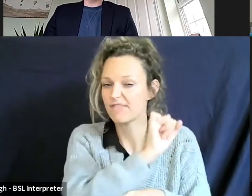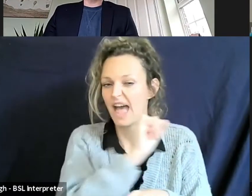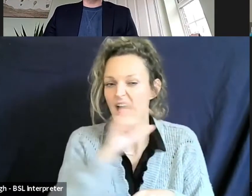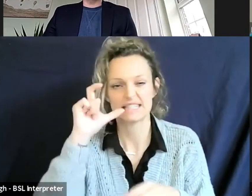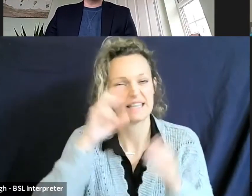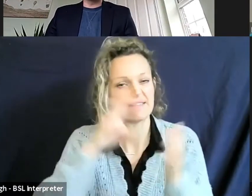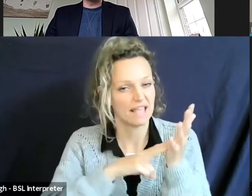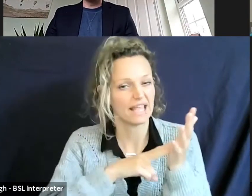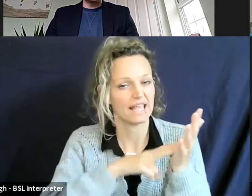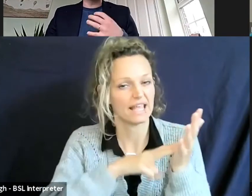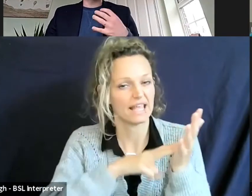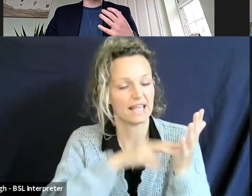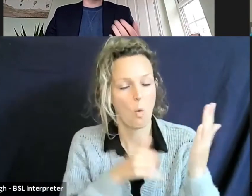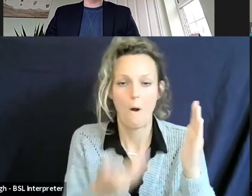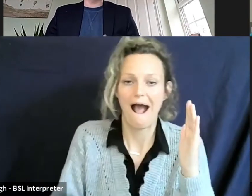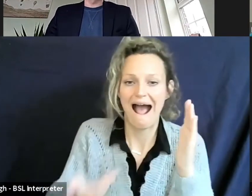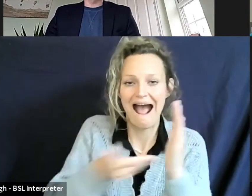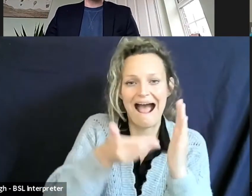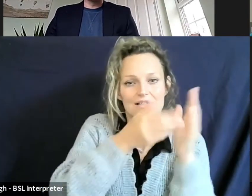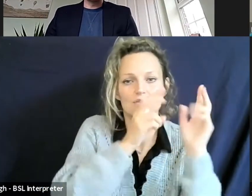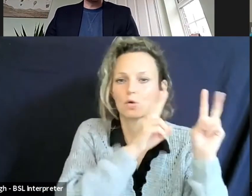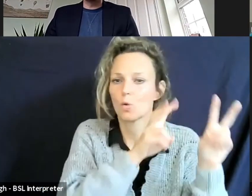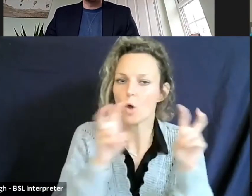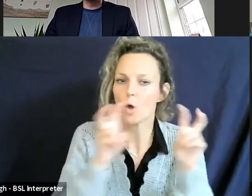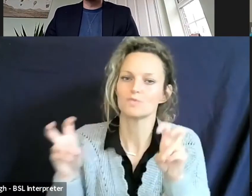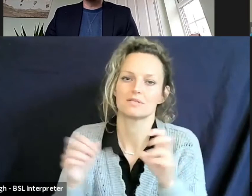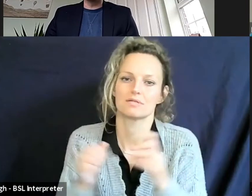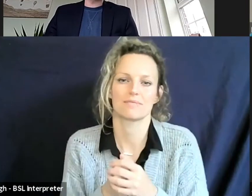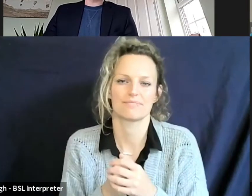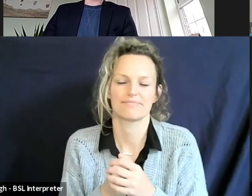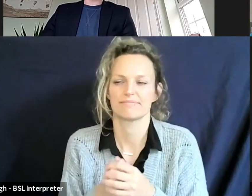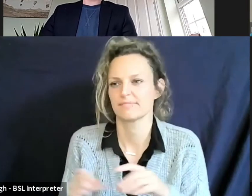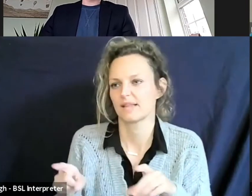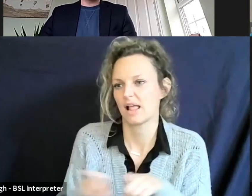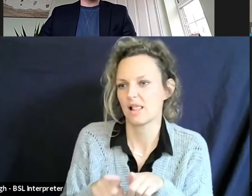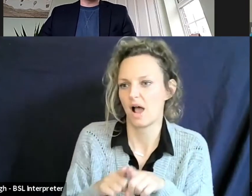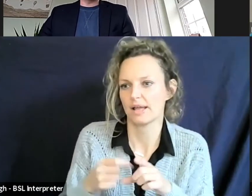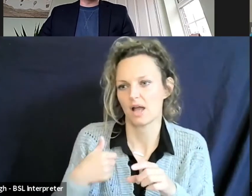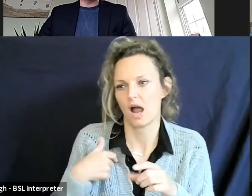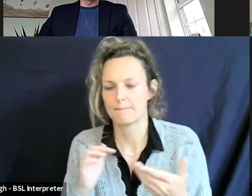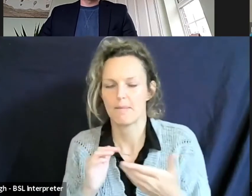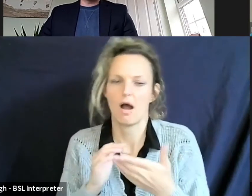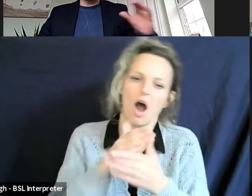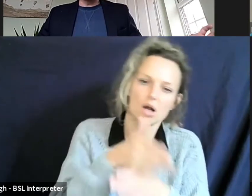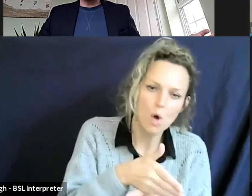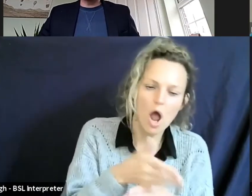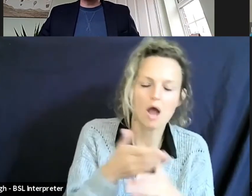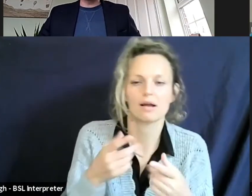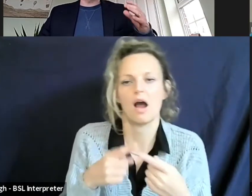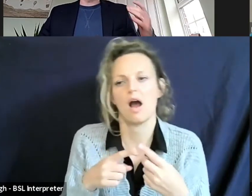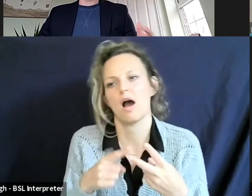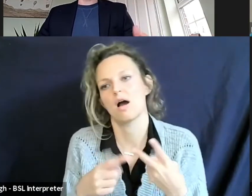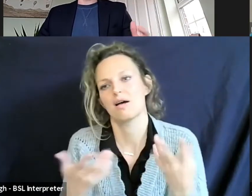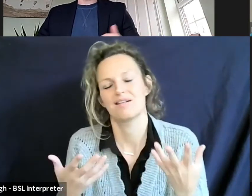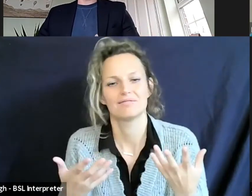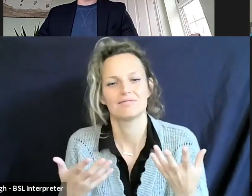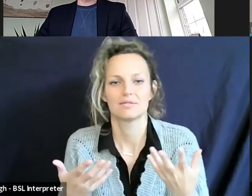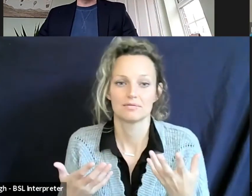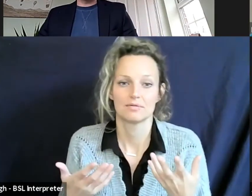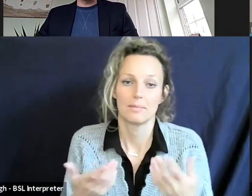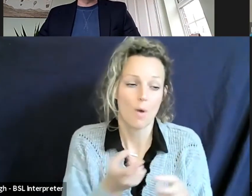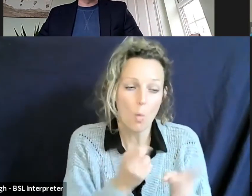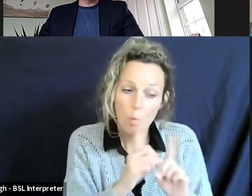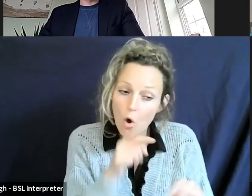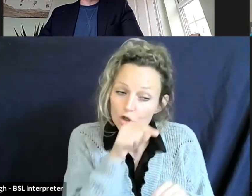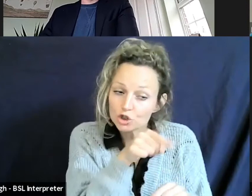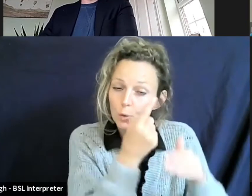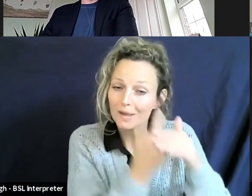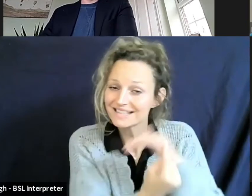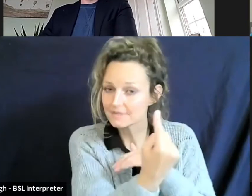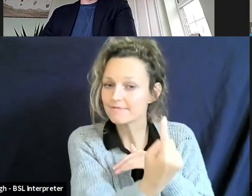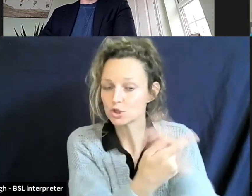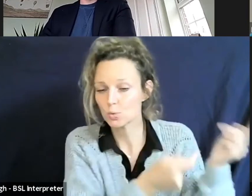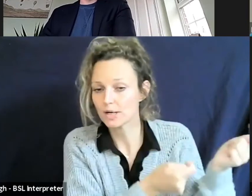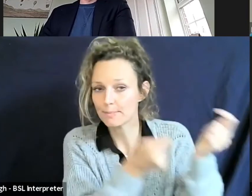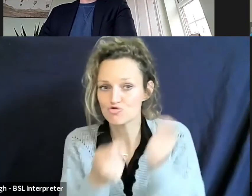Sometimes it can be disappointing when you see a candidate who has wasted a lot of space doing an extension of the